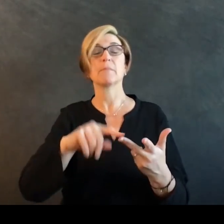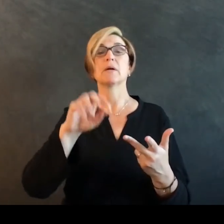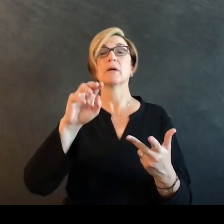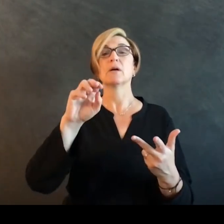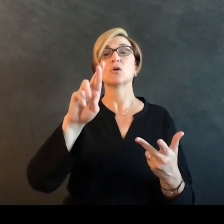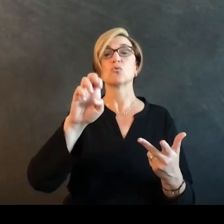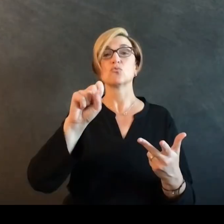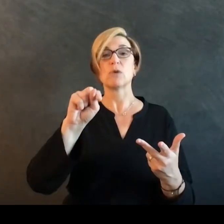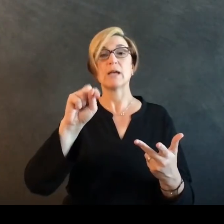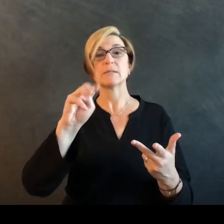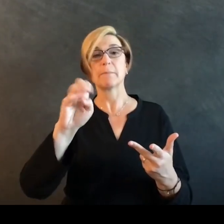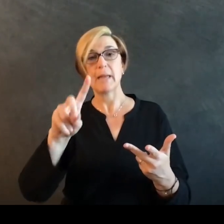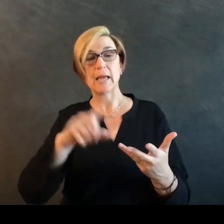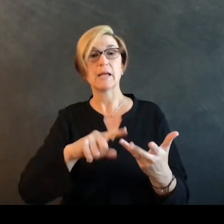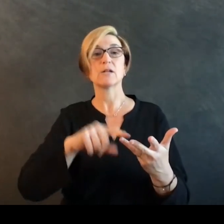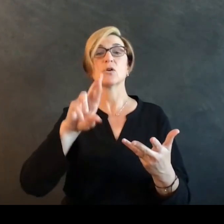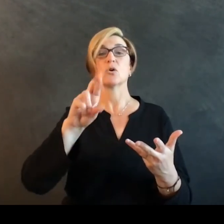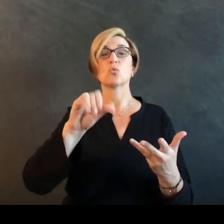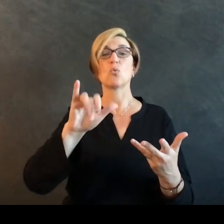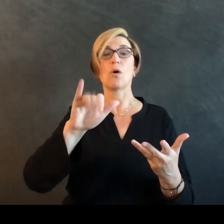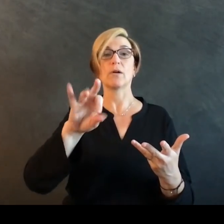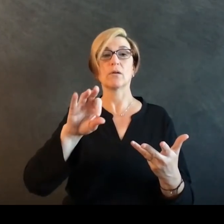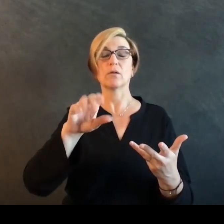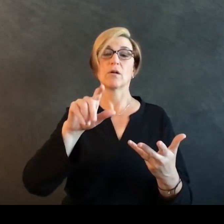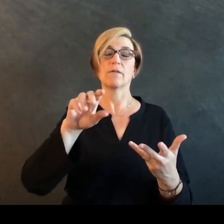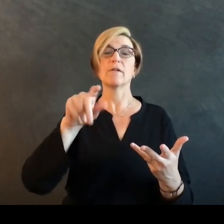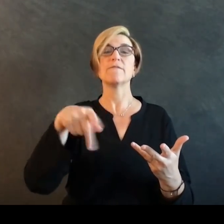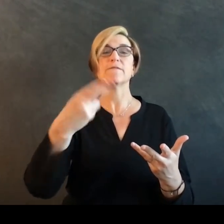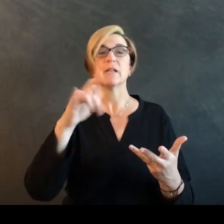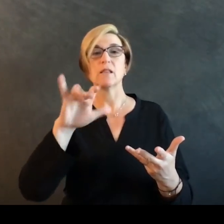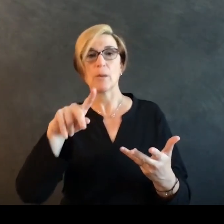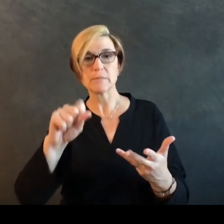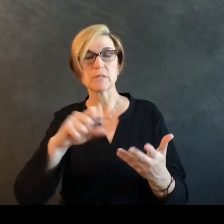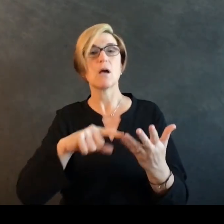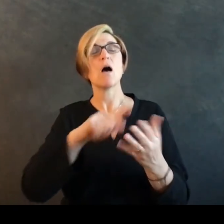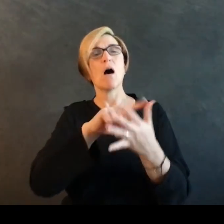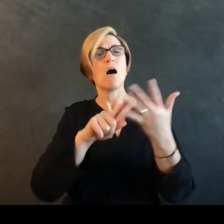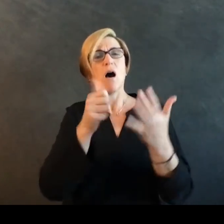and by air medical overcome obstacles in the supply chain that threatened the